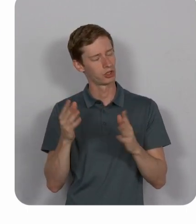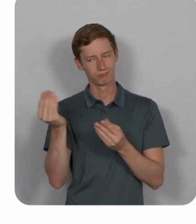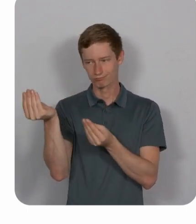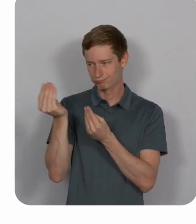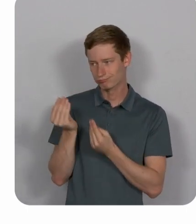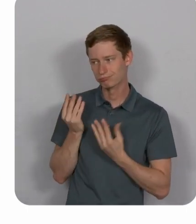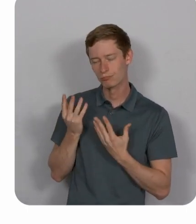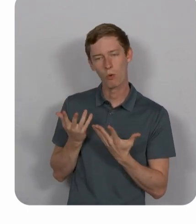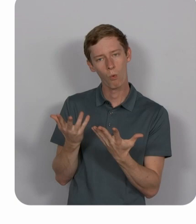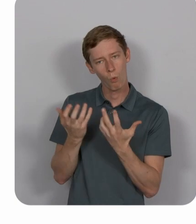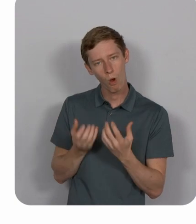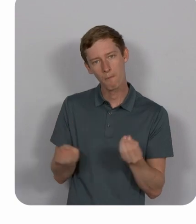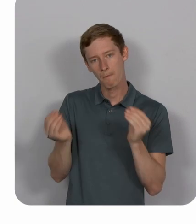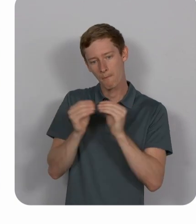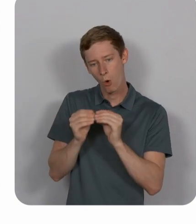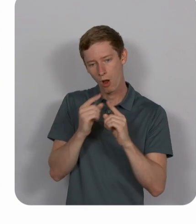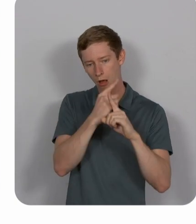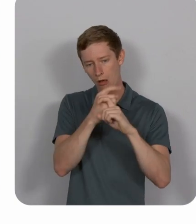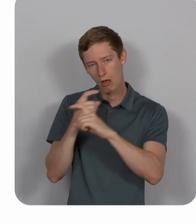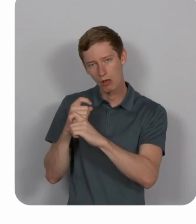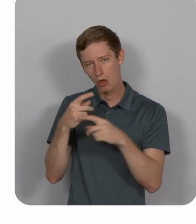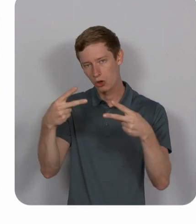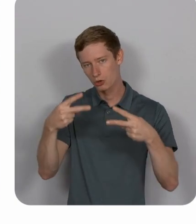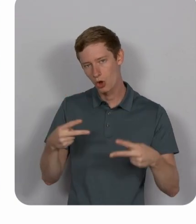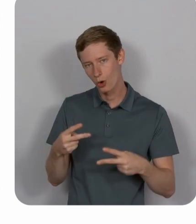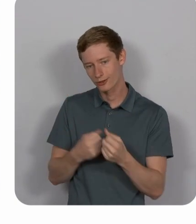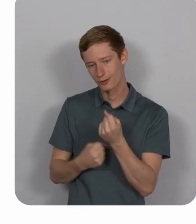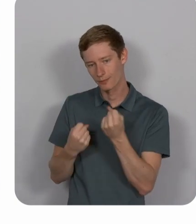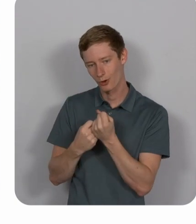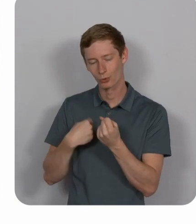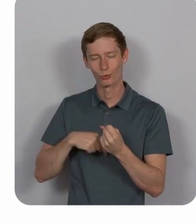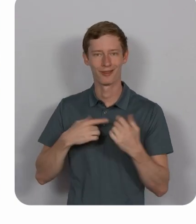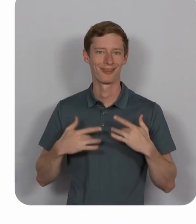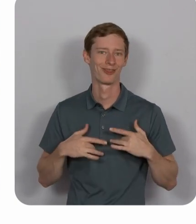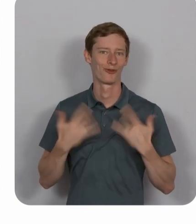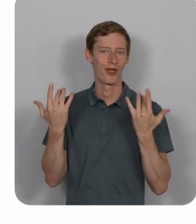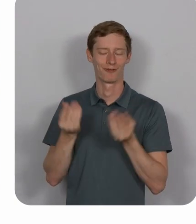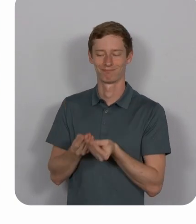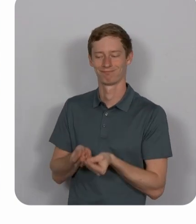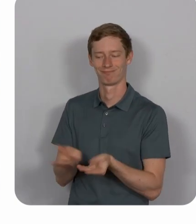So we are thrilled to release new coding tools for Meta Spark.